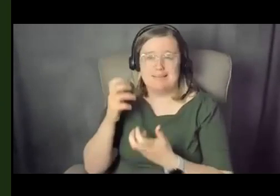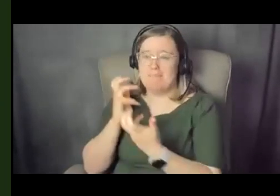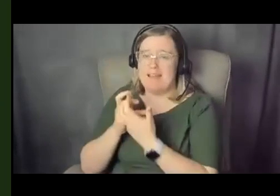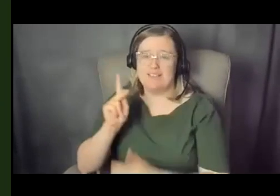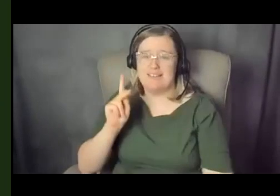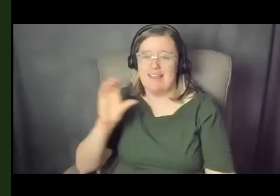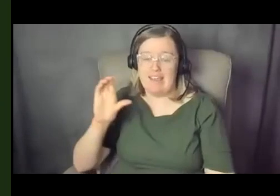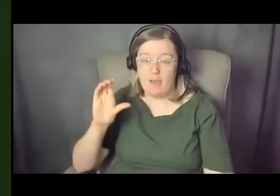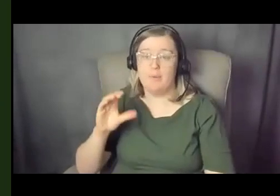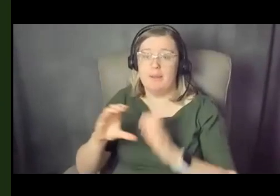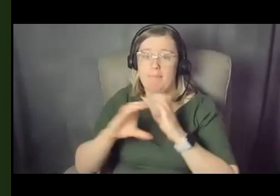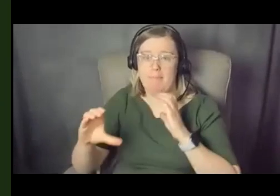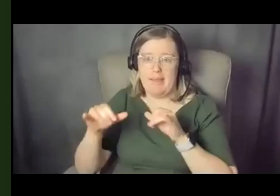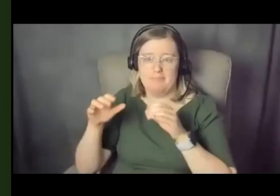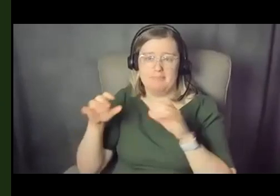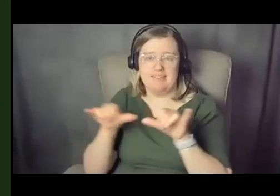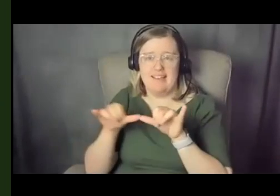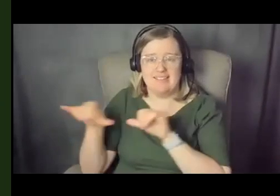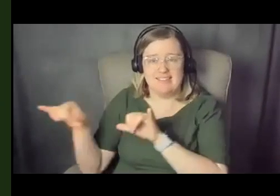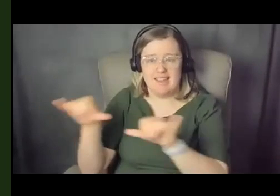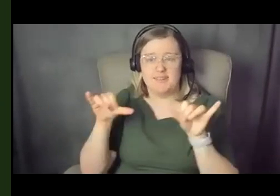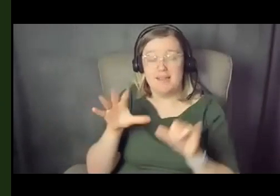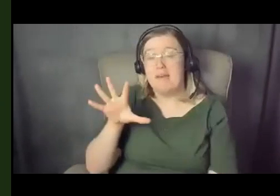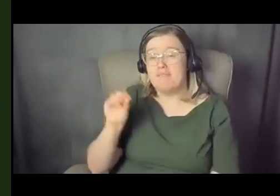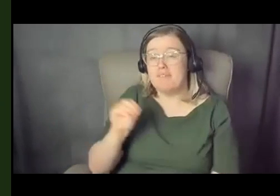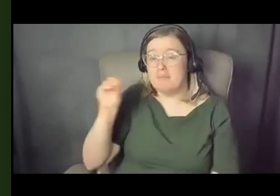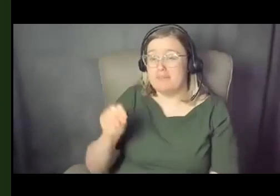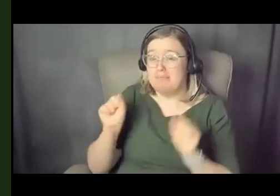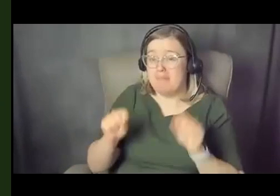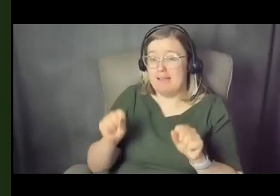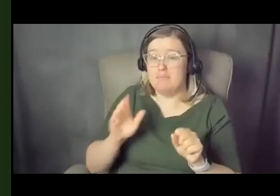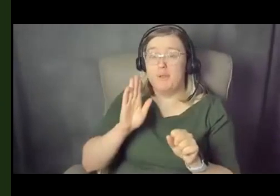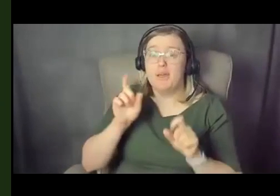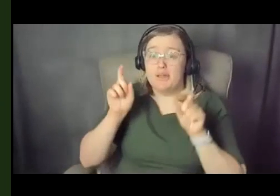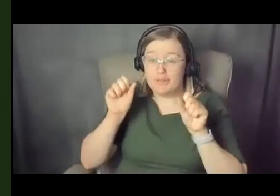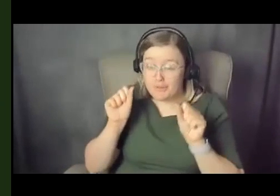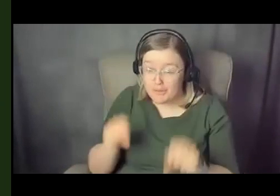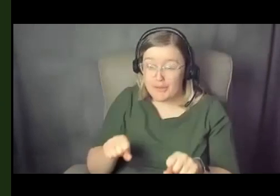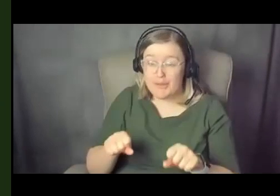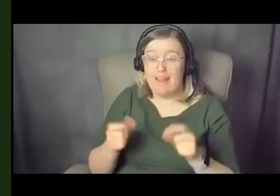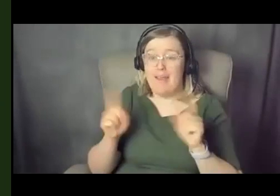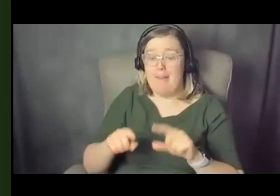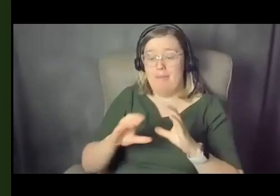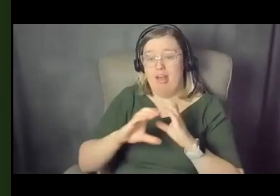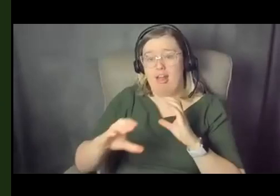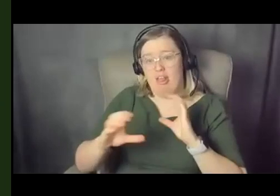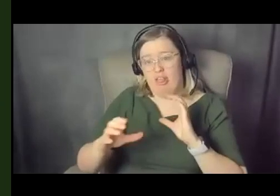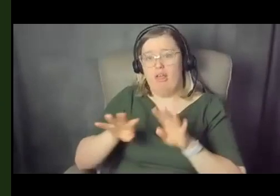There's currently a 50 percent probability the pipe could overflow to the creek in any given year, which is something we really don't want to happen.